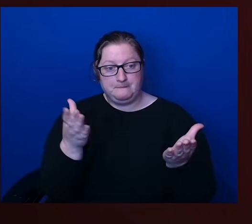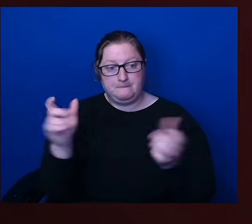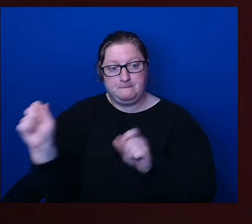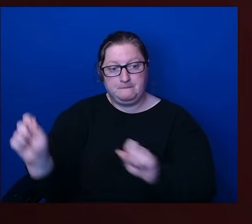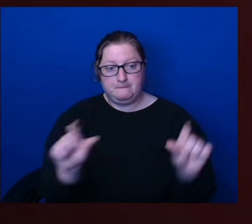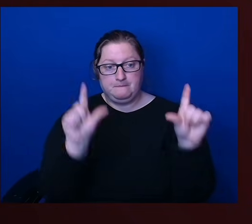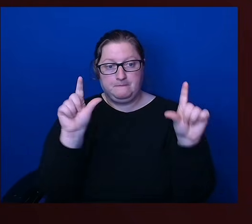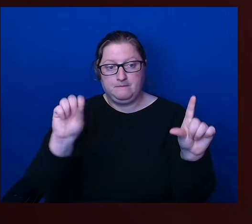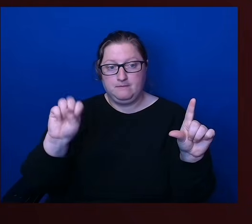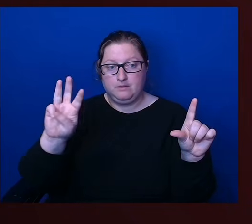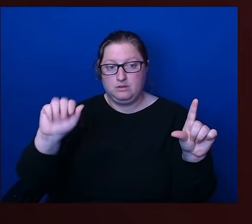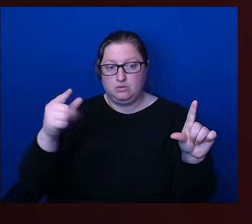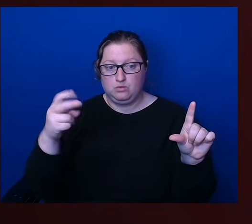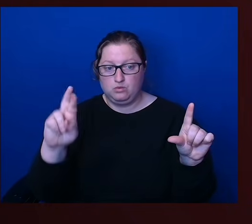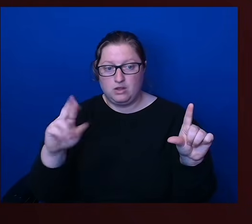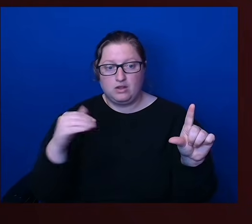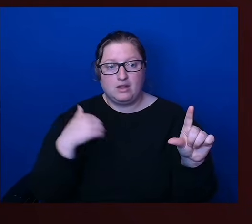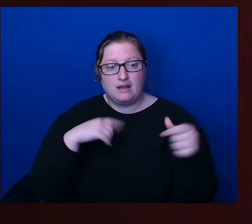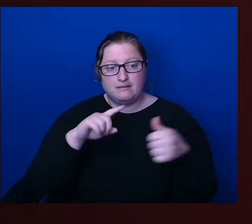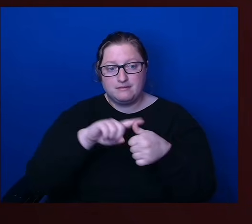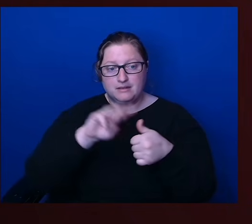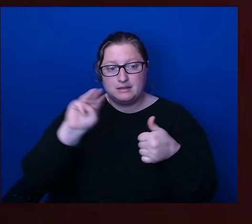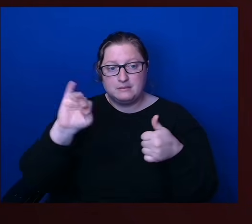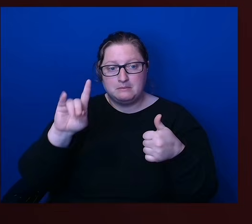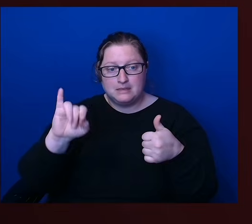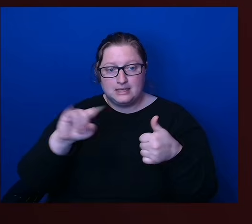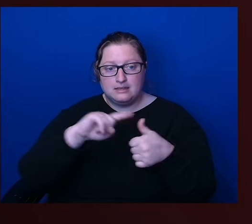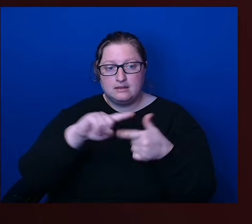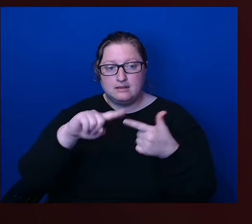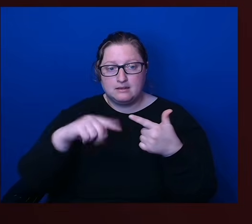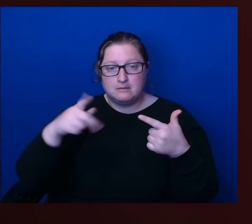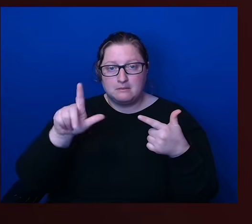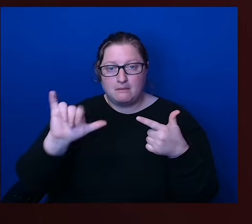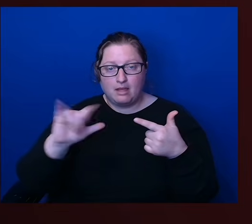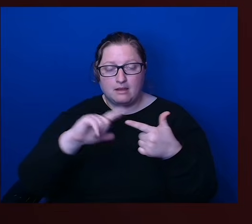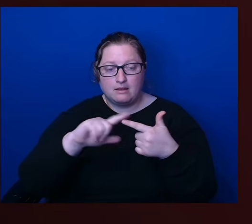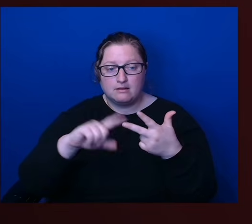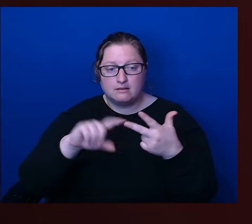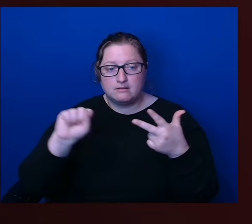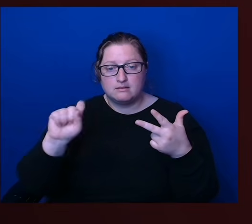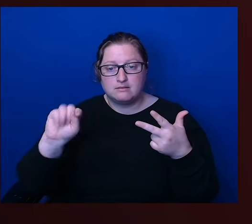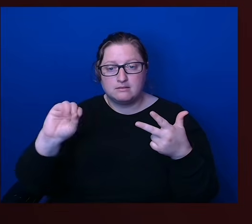here's the mini devices, here's play, here's stop. Just to show you -- I don't actually have the schema call there.